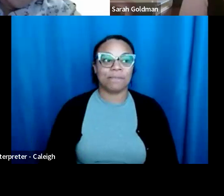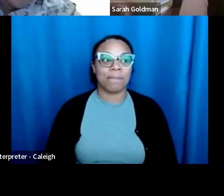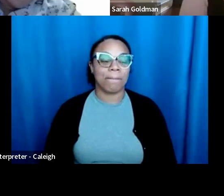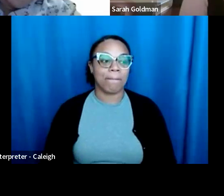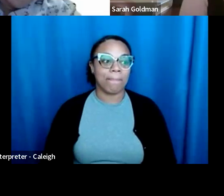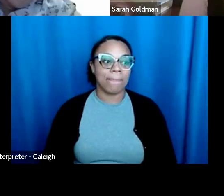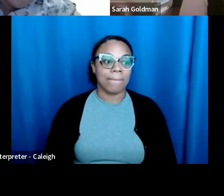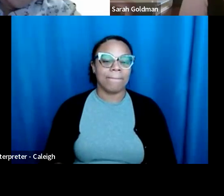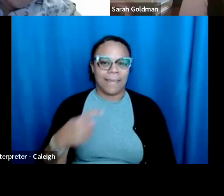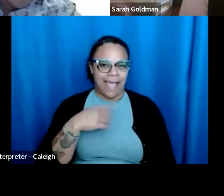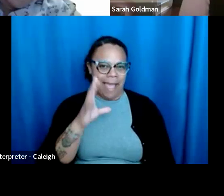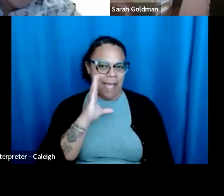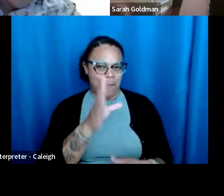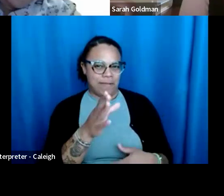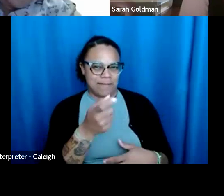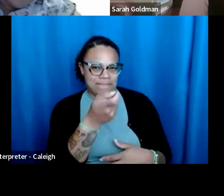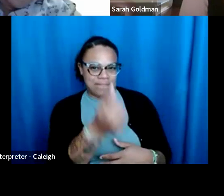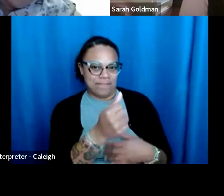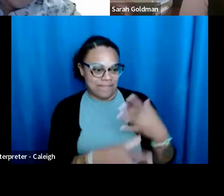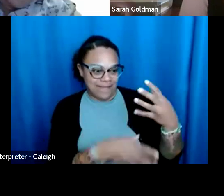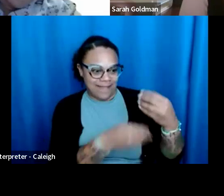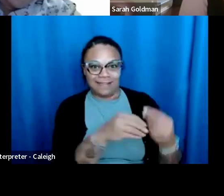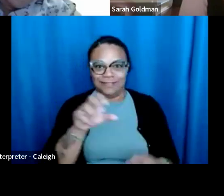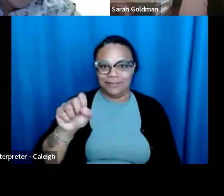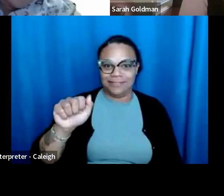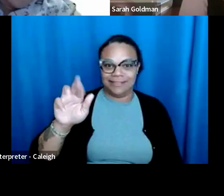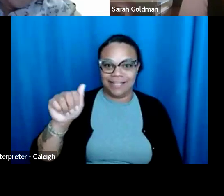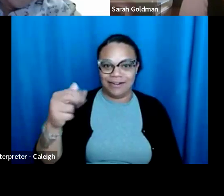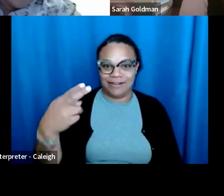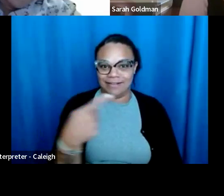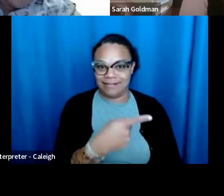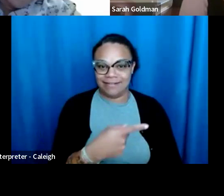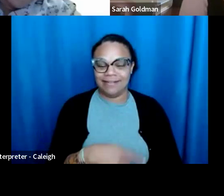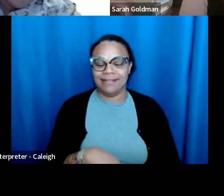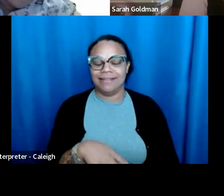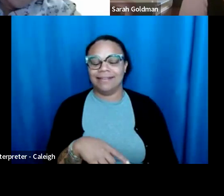I'm gonna piggyback a little bit off of what Sarah said as the fire alarms go off.